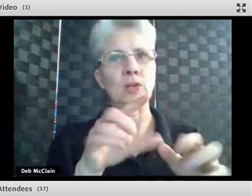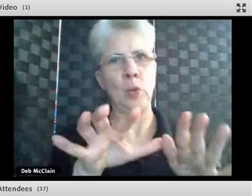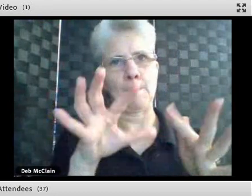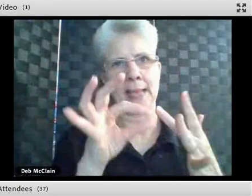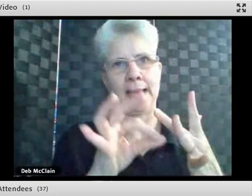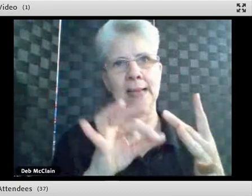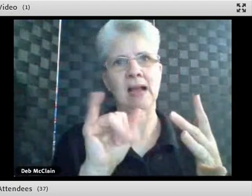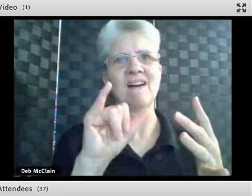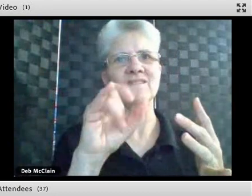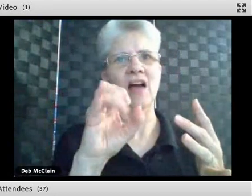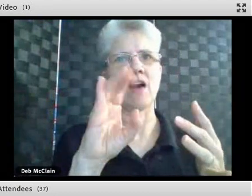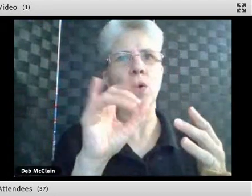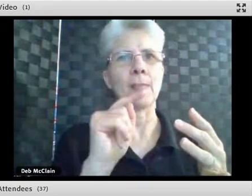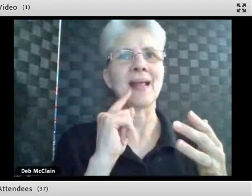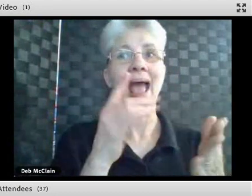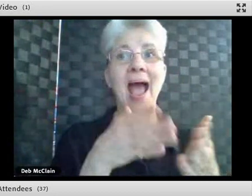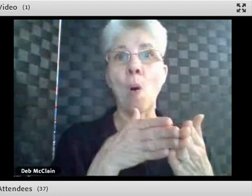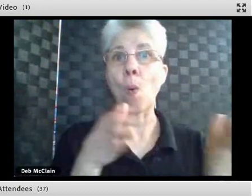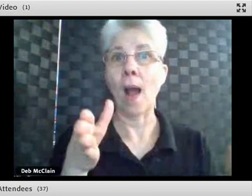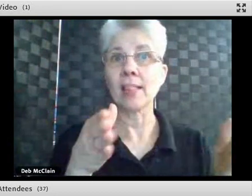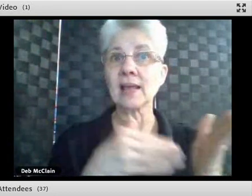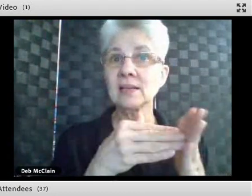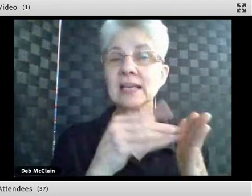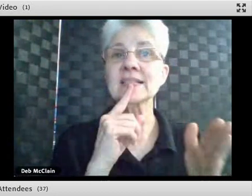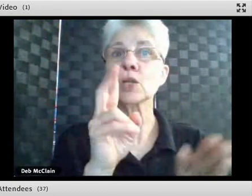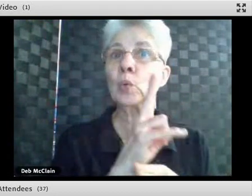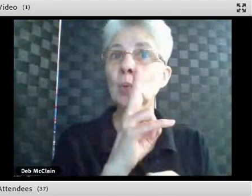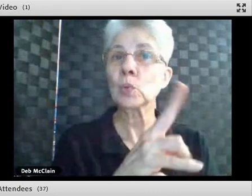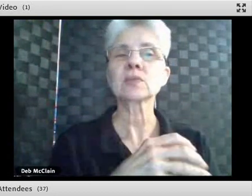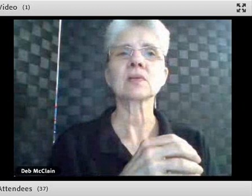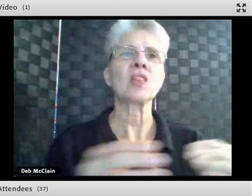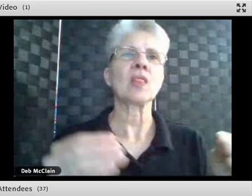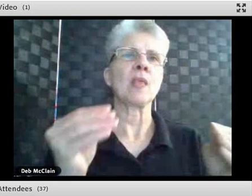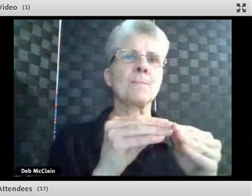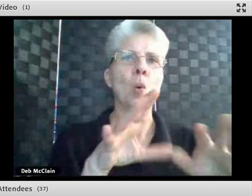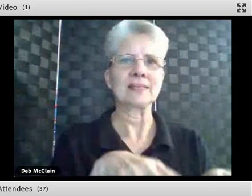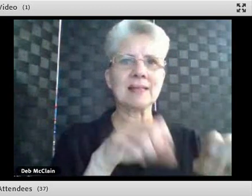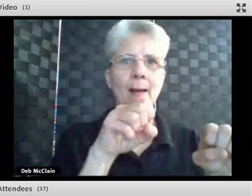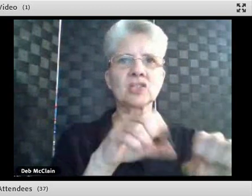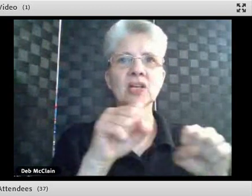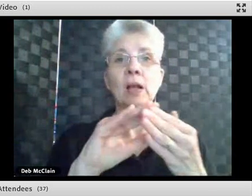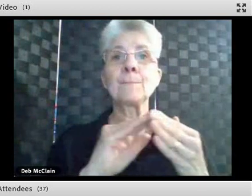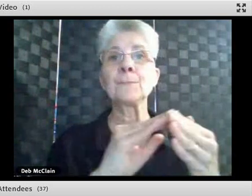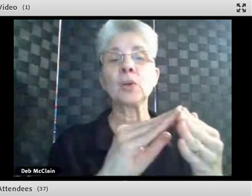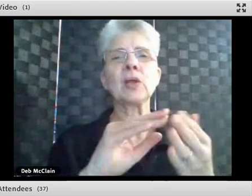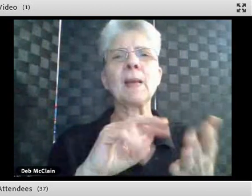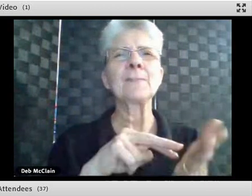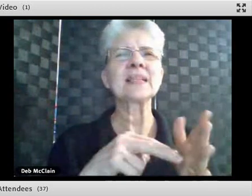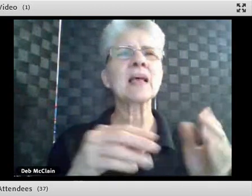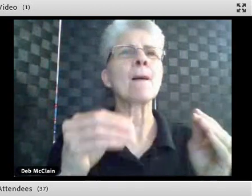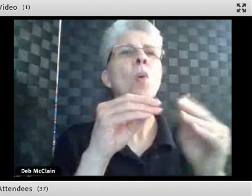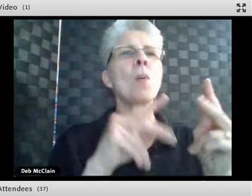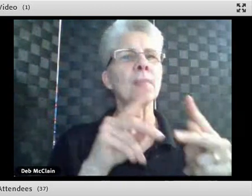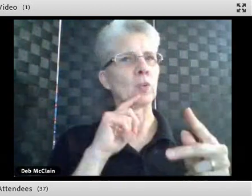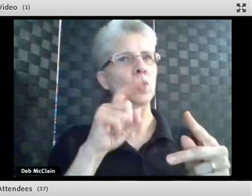How widely is the format used? The more adoption in the community, the better. It means that more people are going to need to work